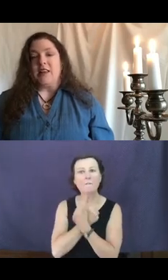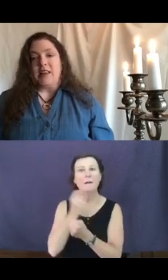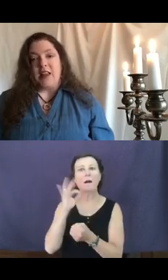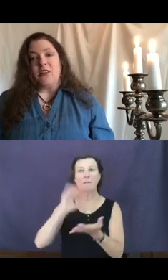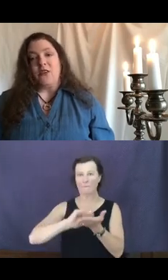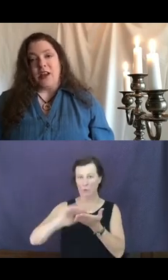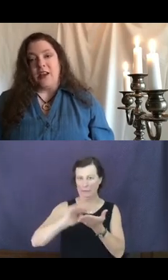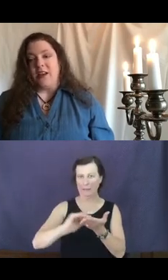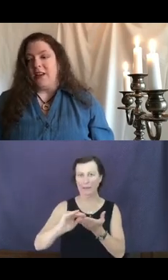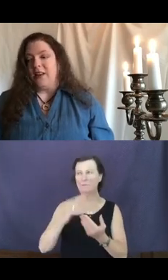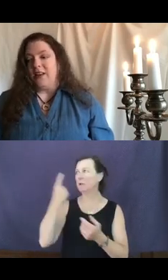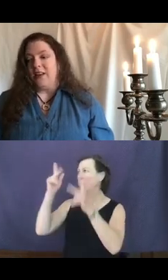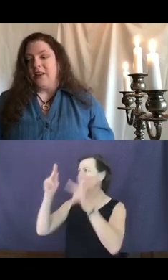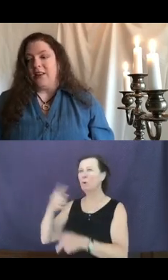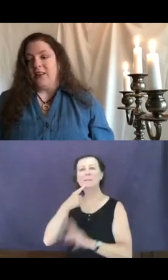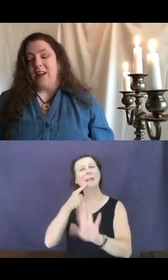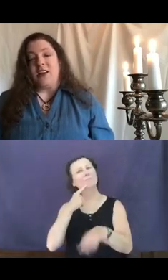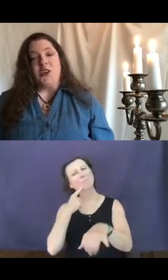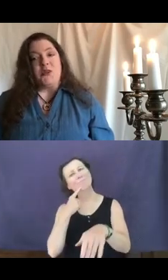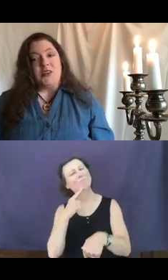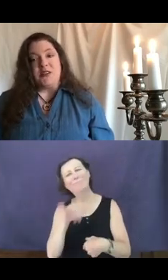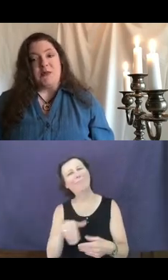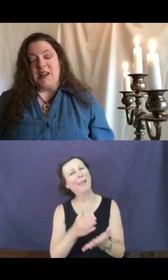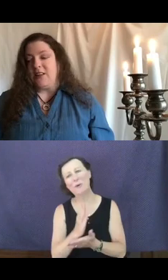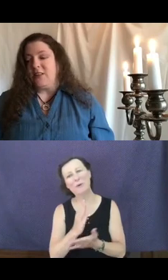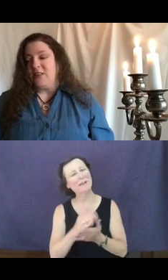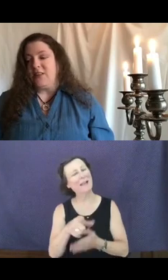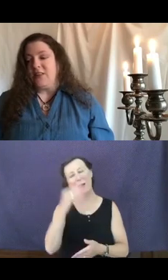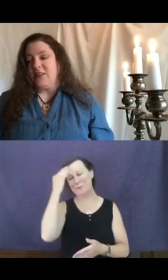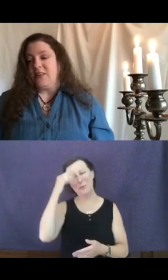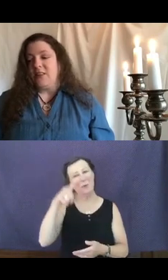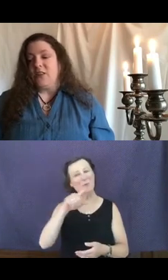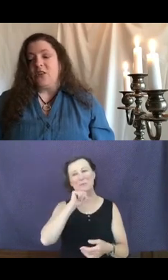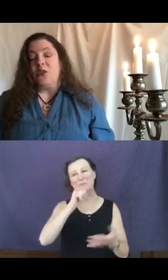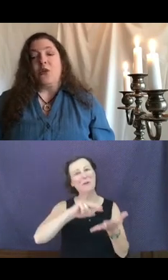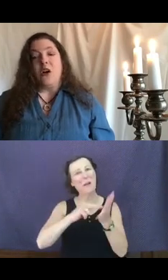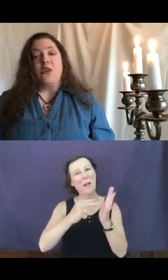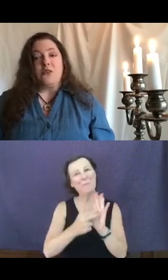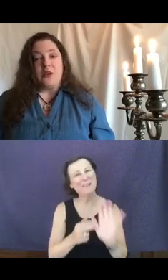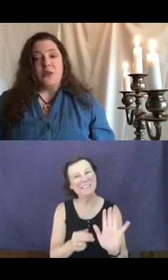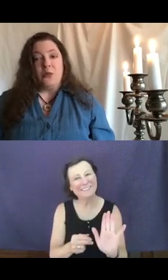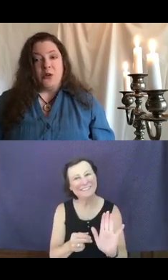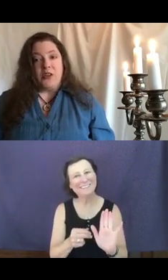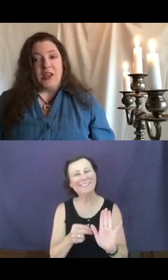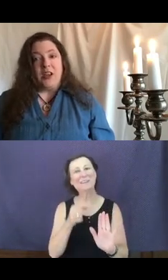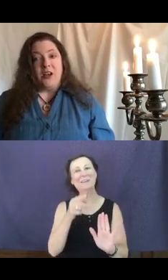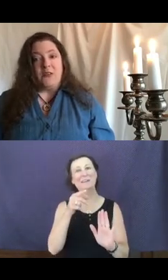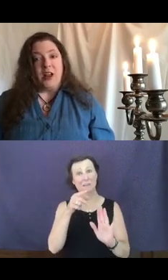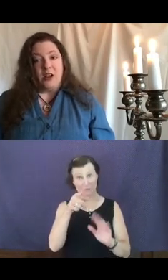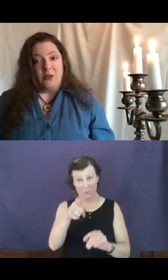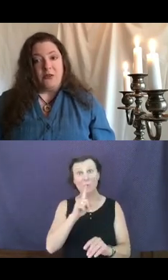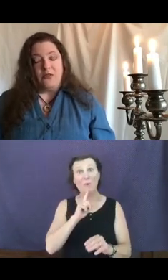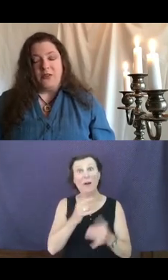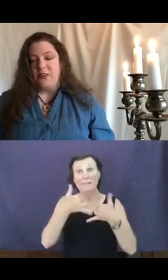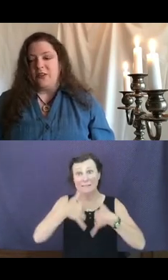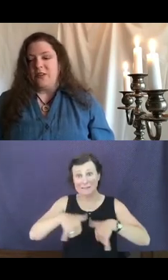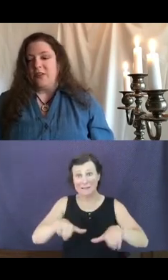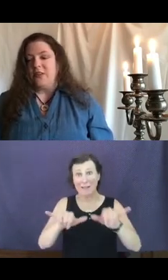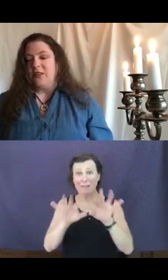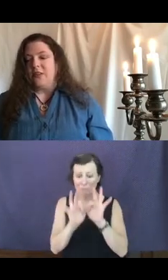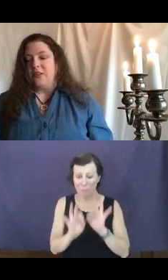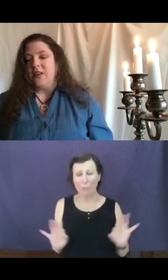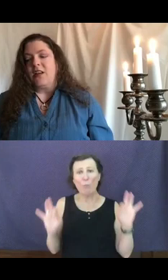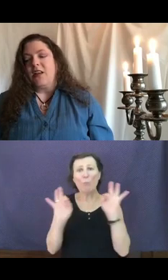"That's okay. I know you didn't mean it. You are still worthy of love."